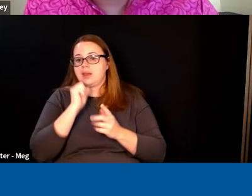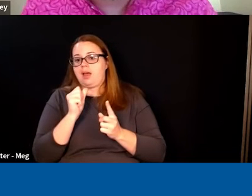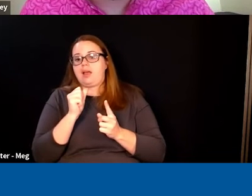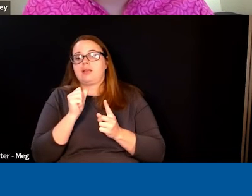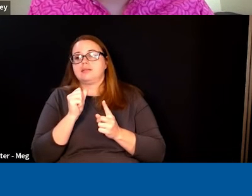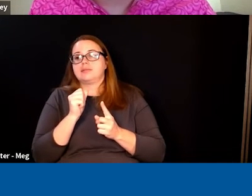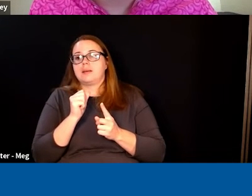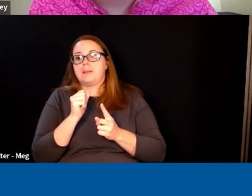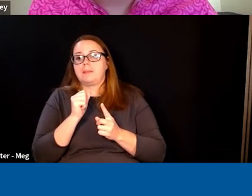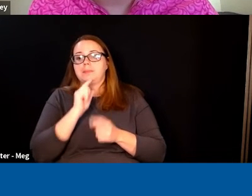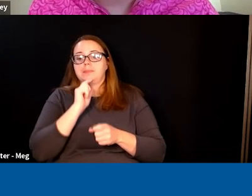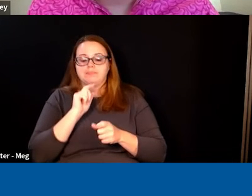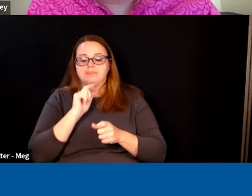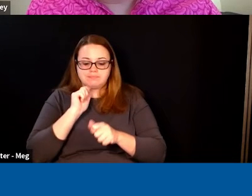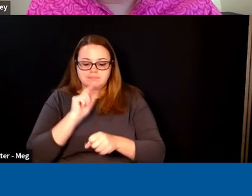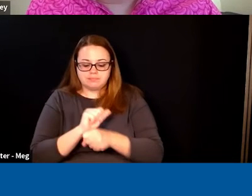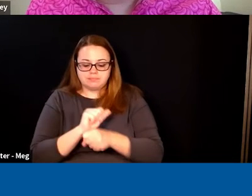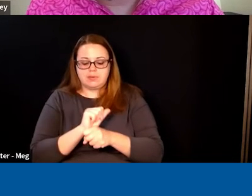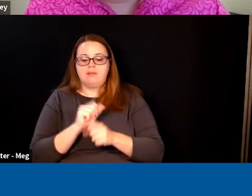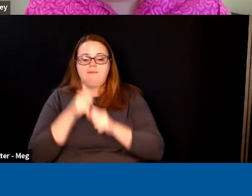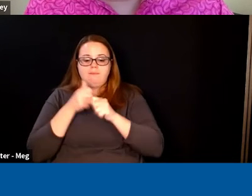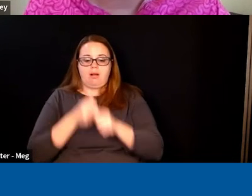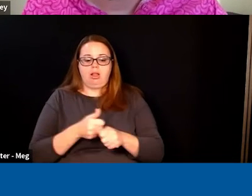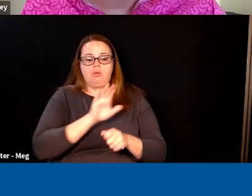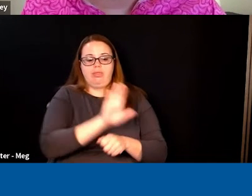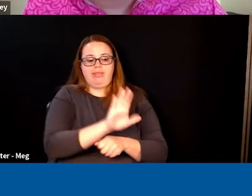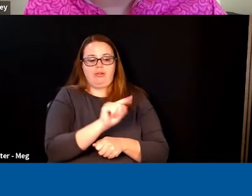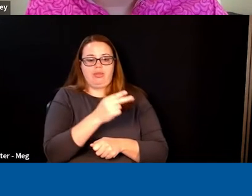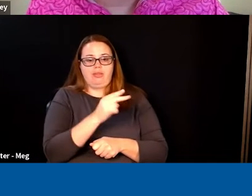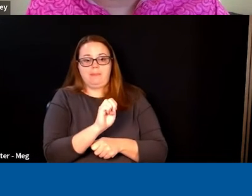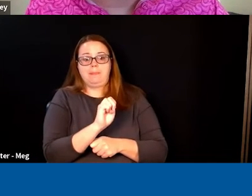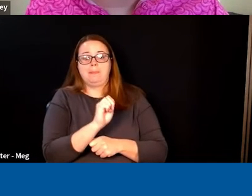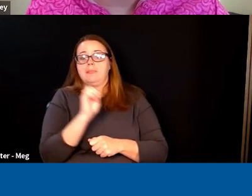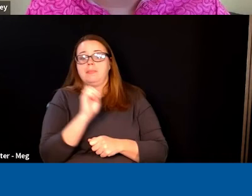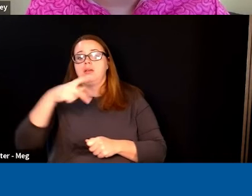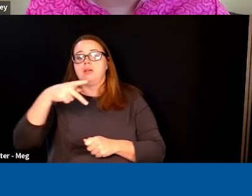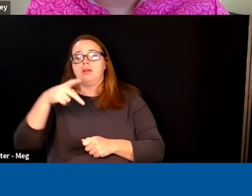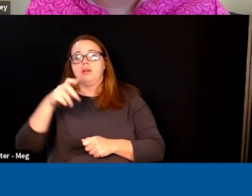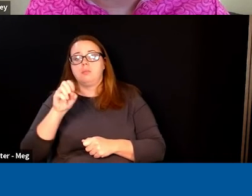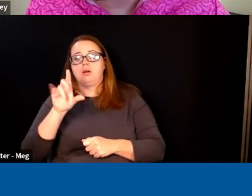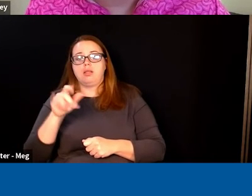somebody is actually using. Polypane, which is another app I quite like a lot,